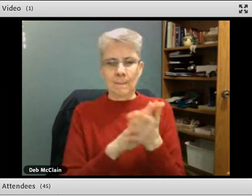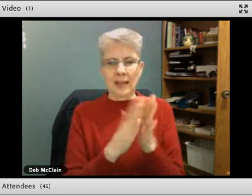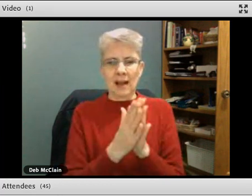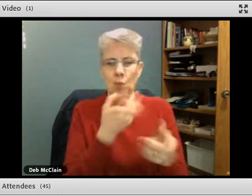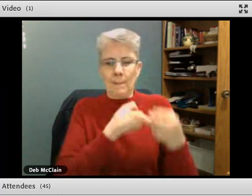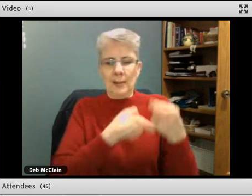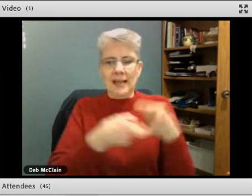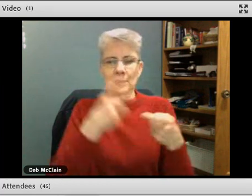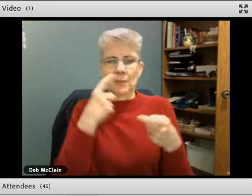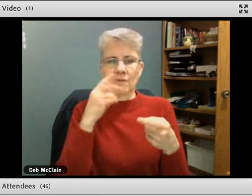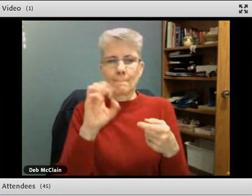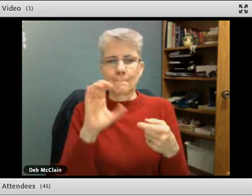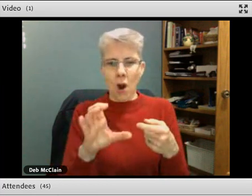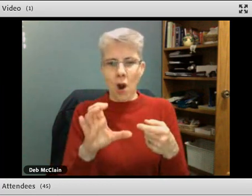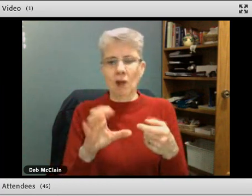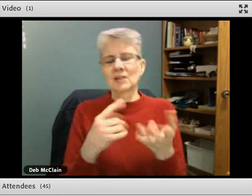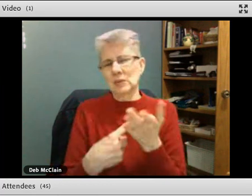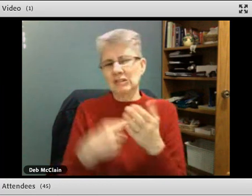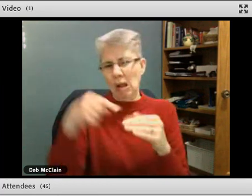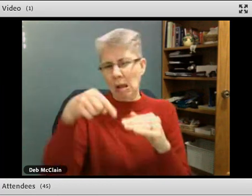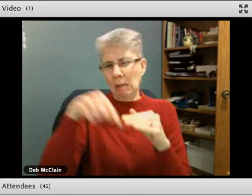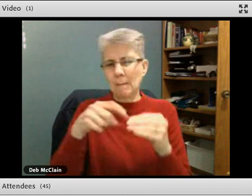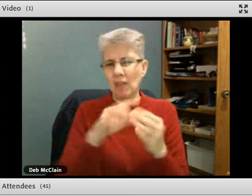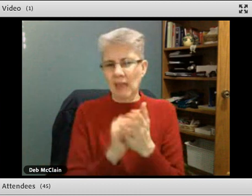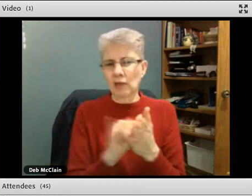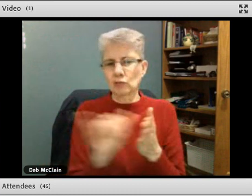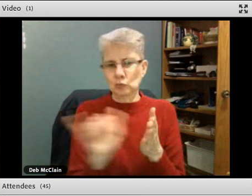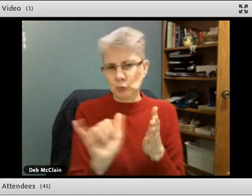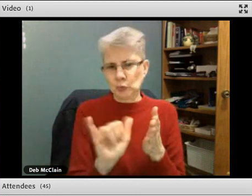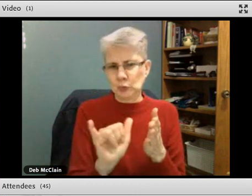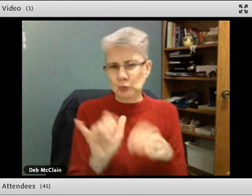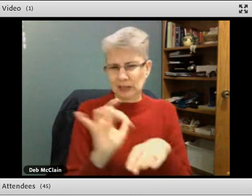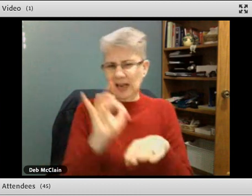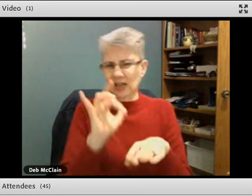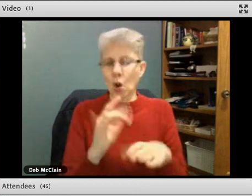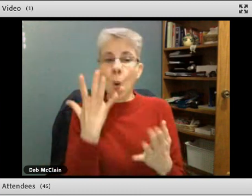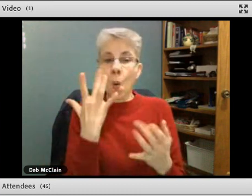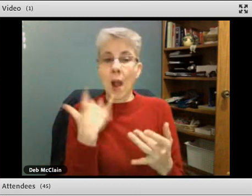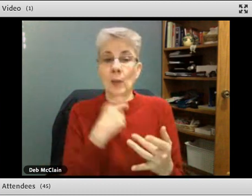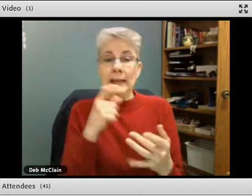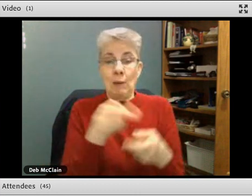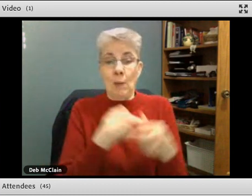and we're going to talk about that a little bit, too, why we need a replacement for MARC